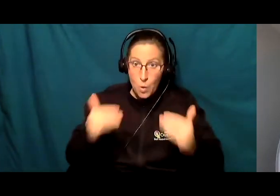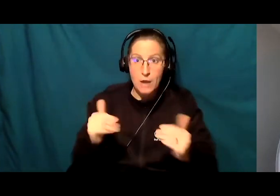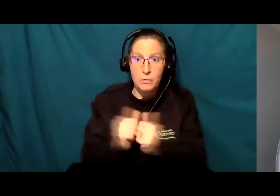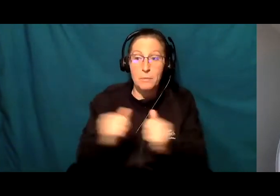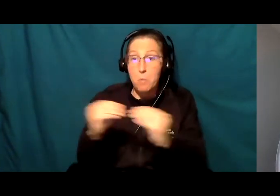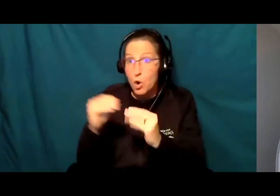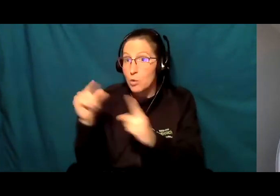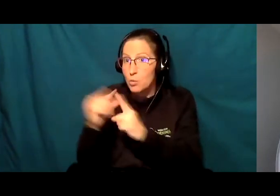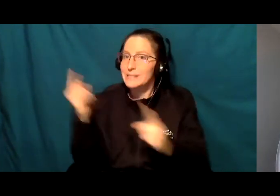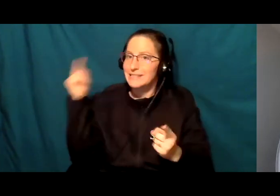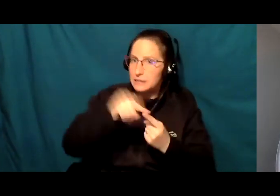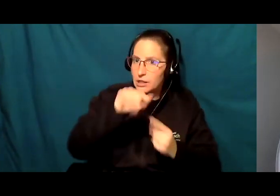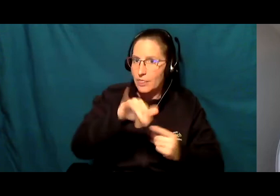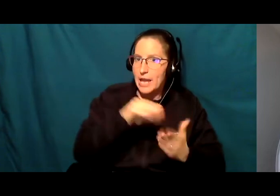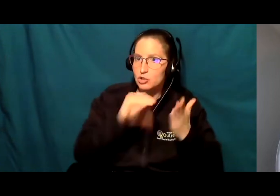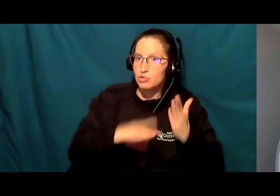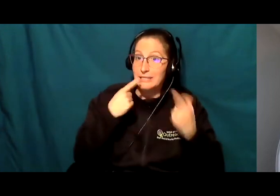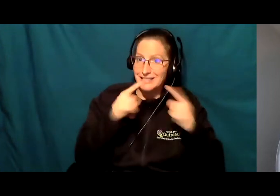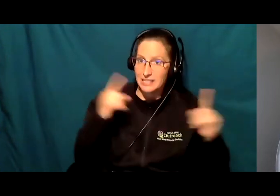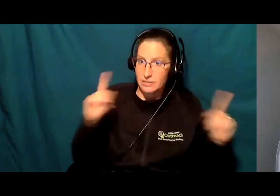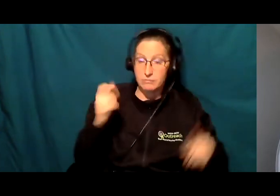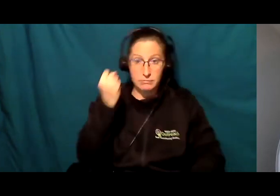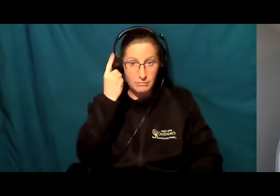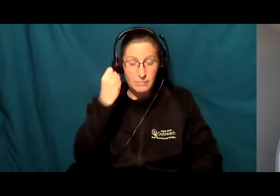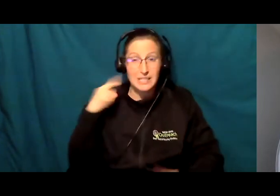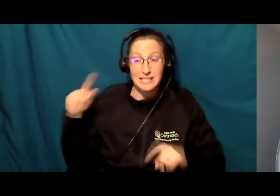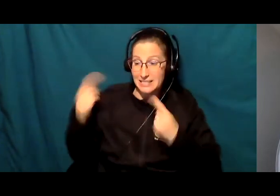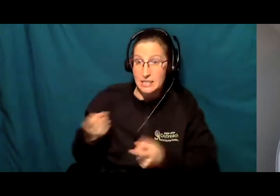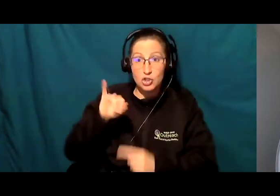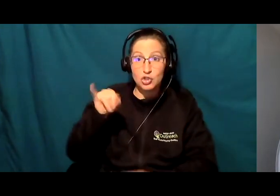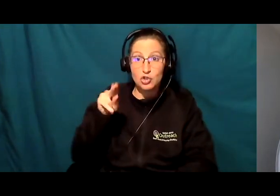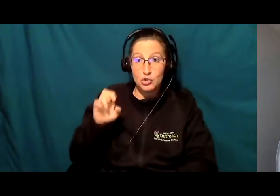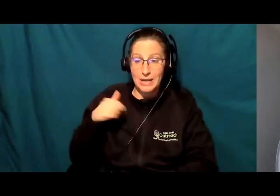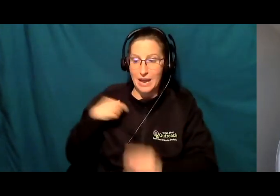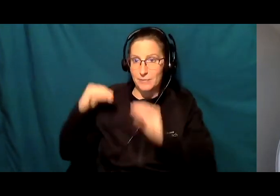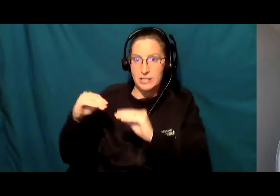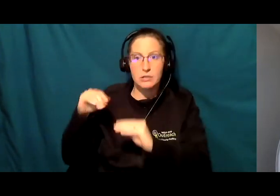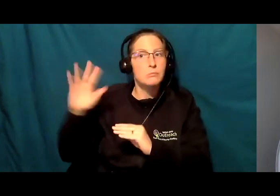So since June, I've been teaching her this way, and she knew no Braille.